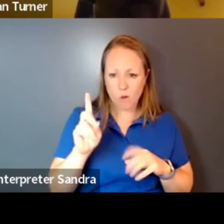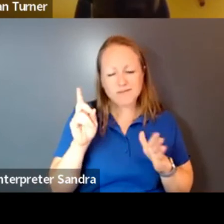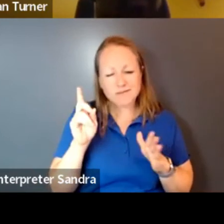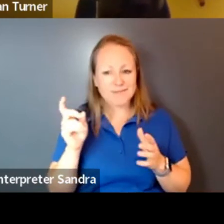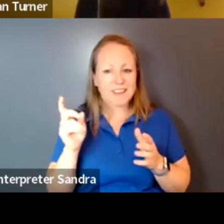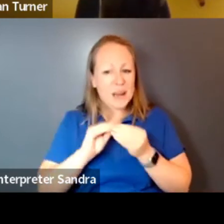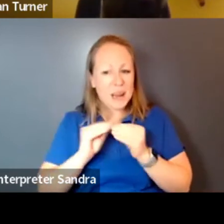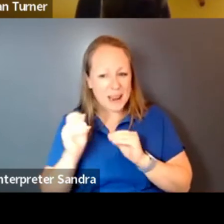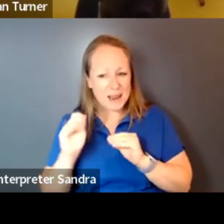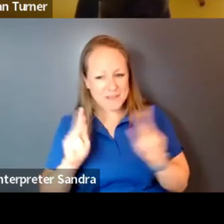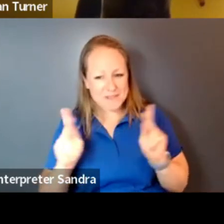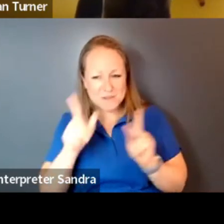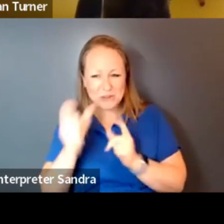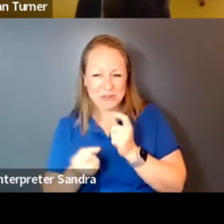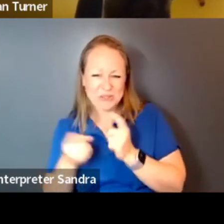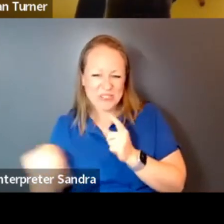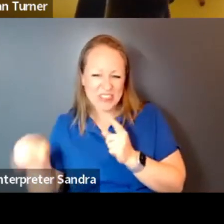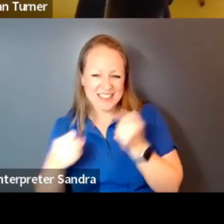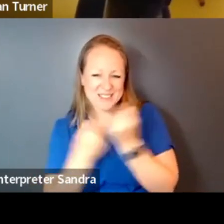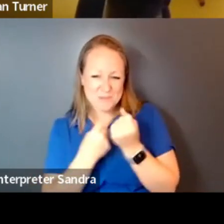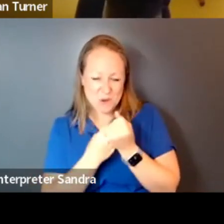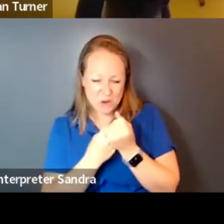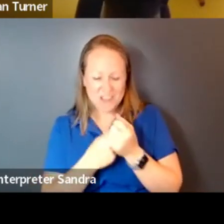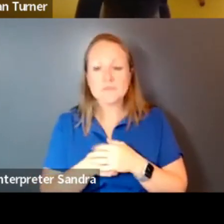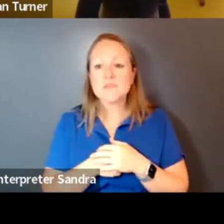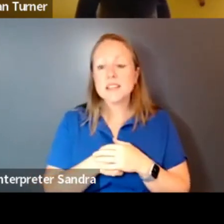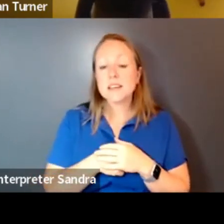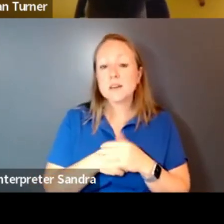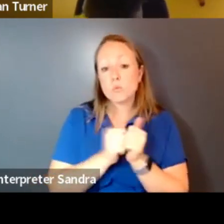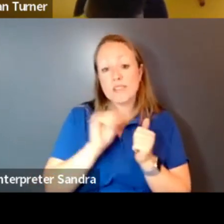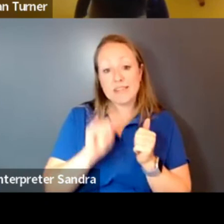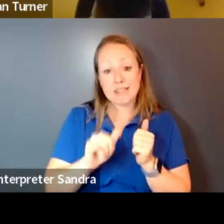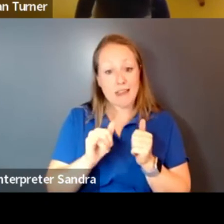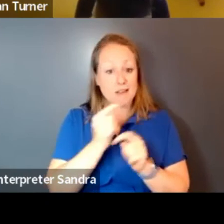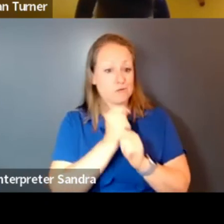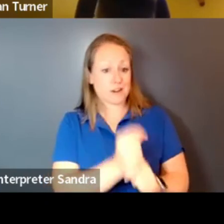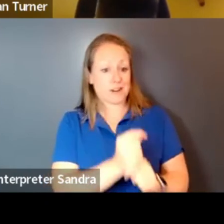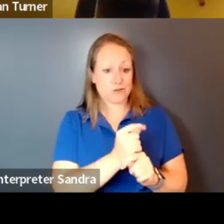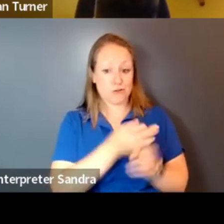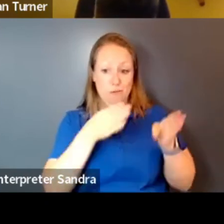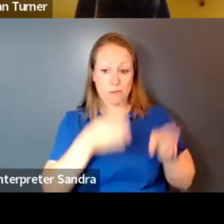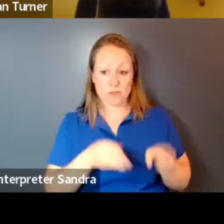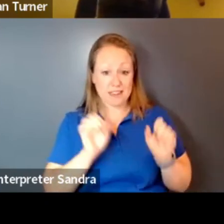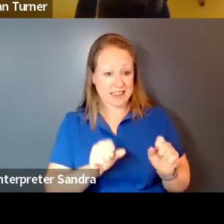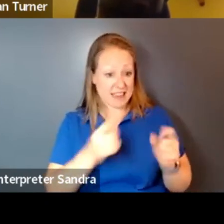given time? With that traditional number, can they effectively provide information